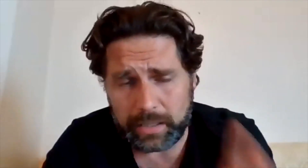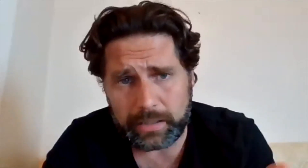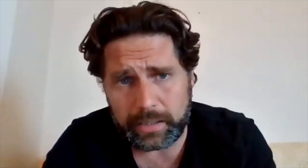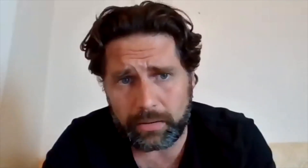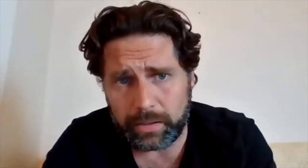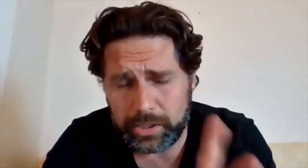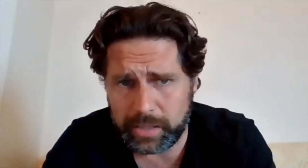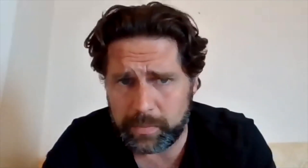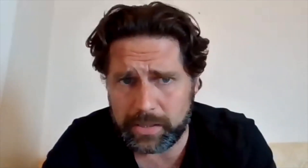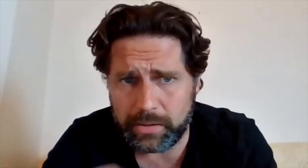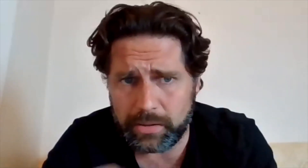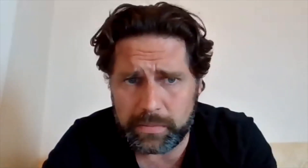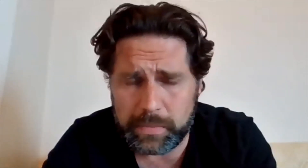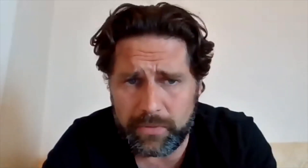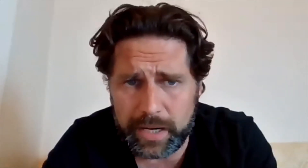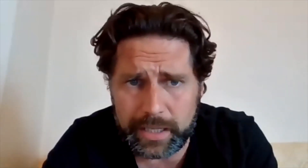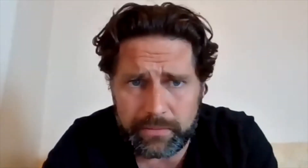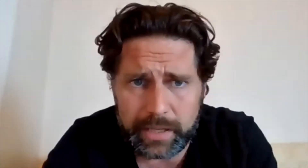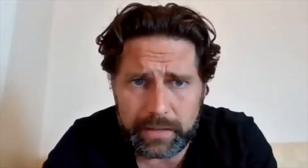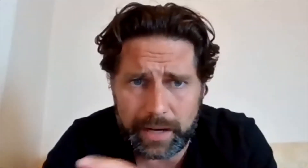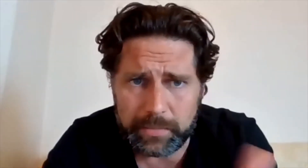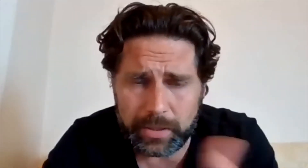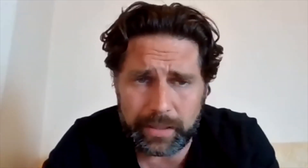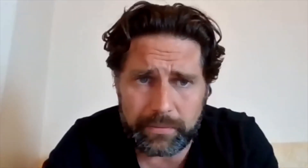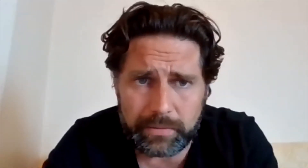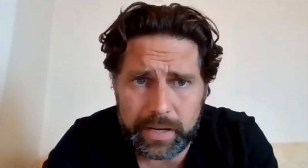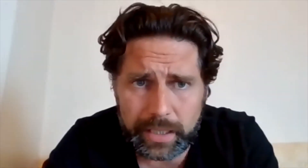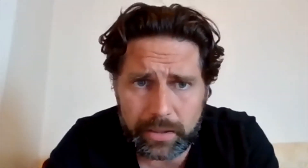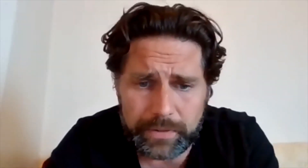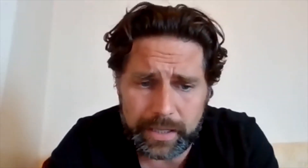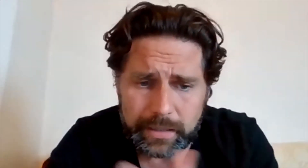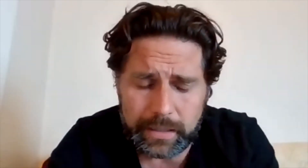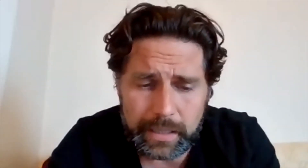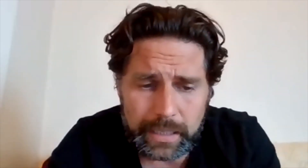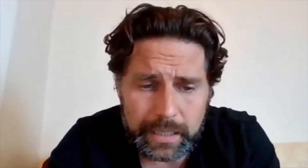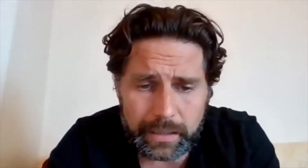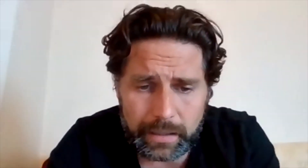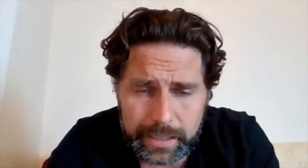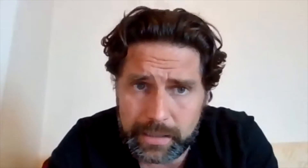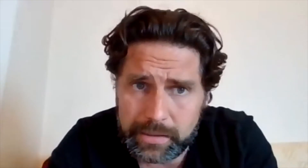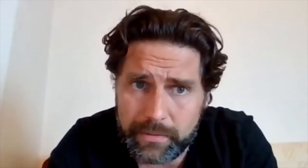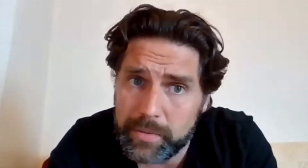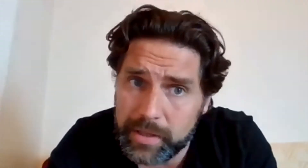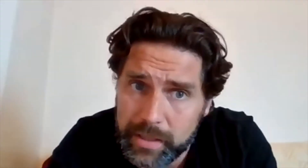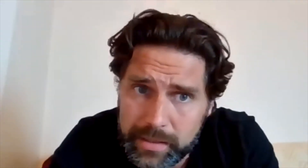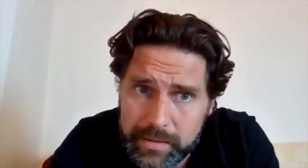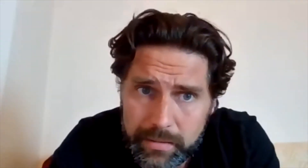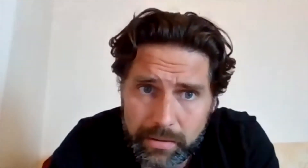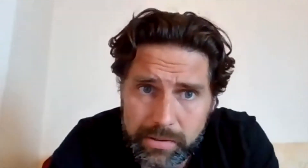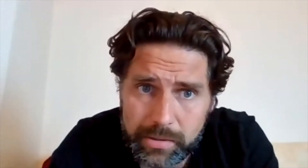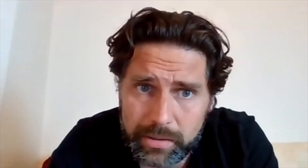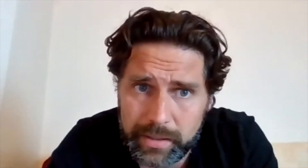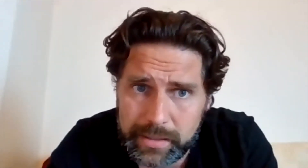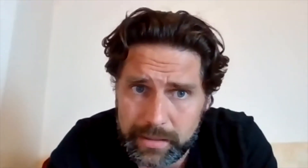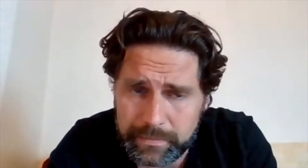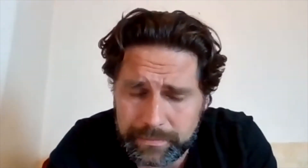and I think all the Shakespeare stuff has been really really valuable. And I've really loved, er - like, listening to everybody's - you know, stories and -